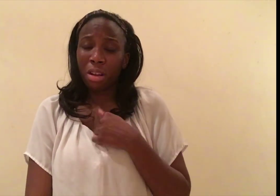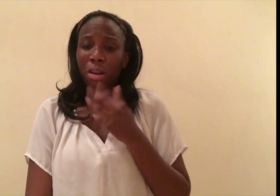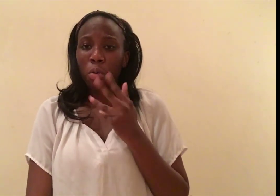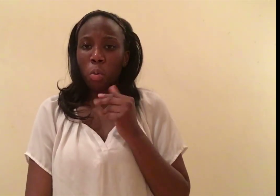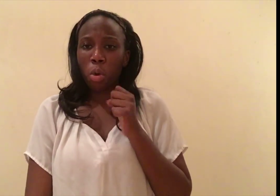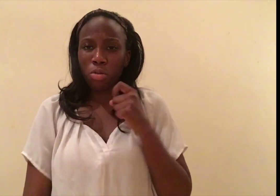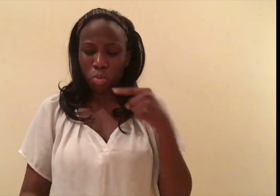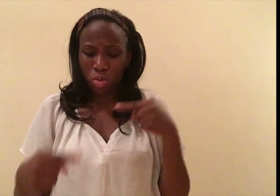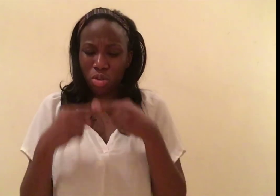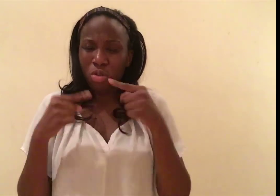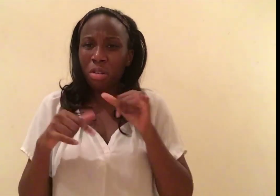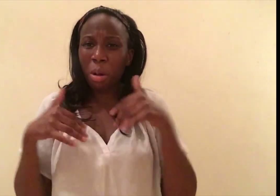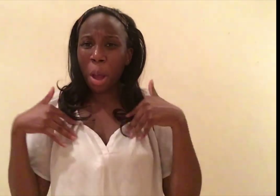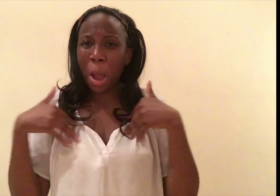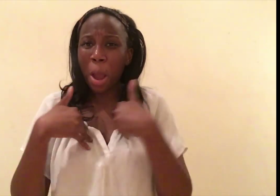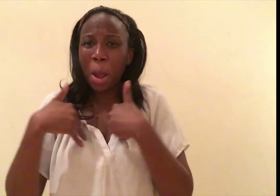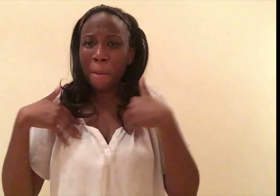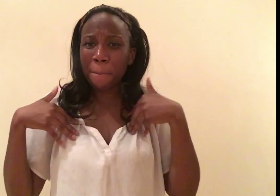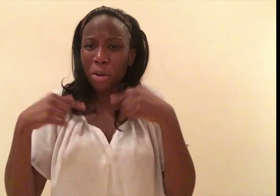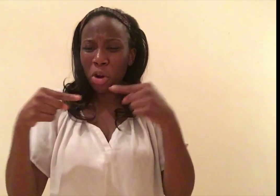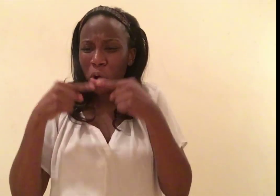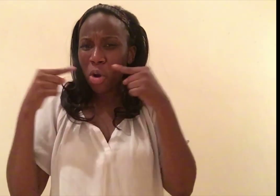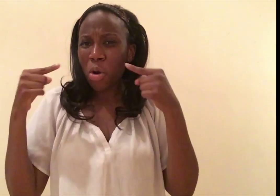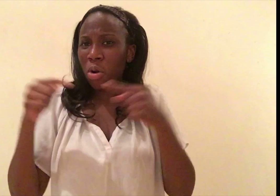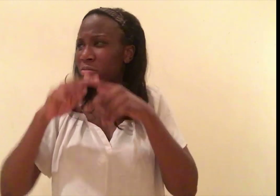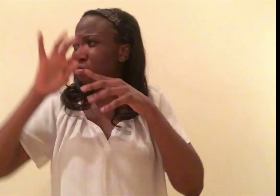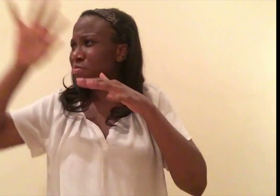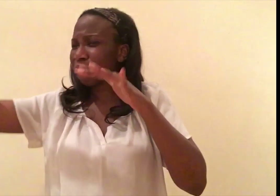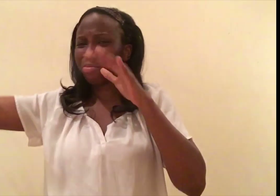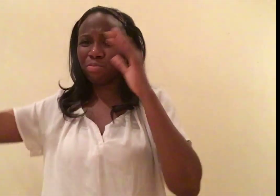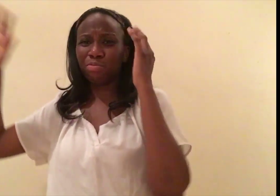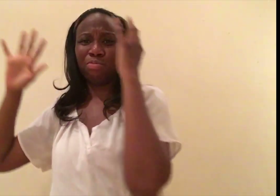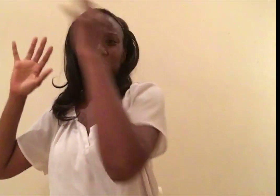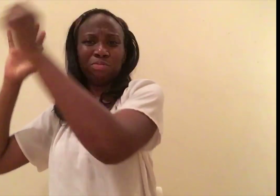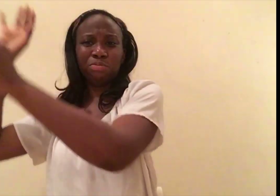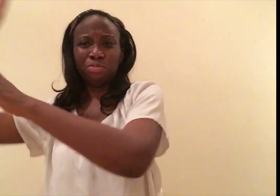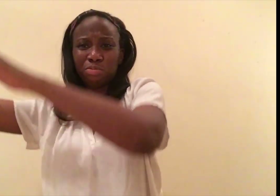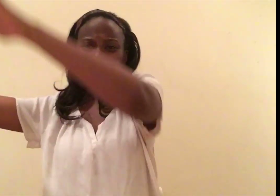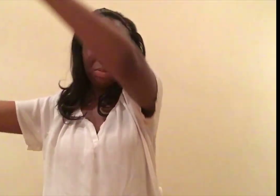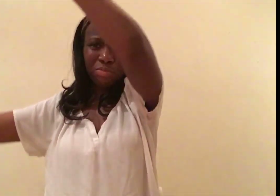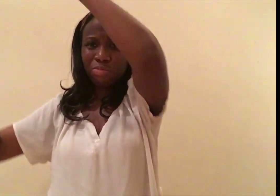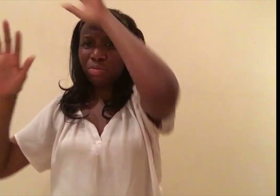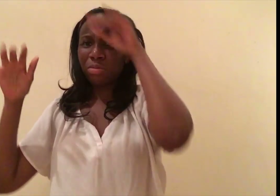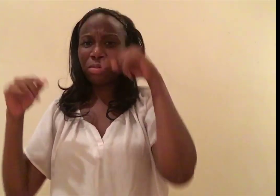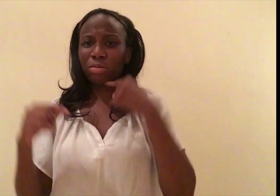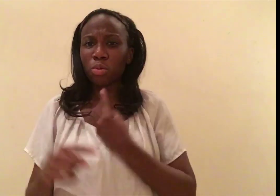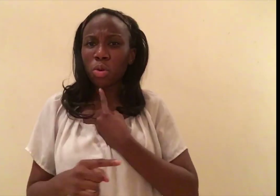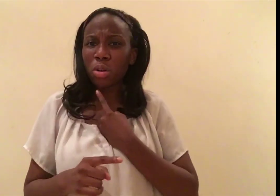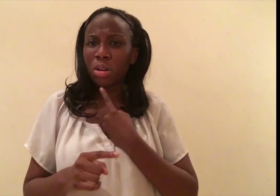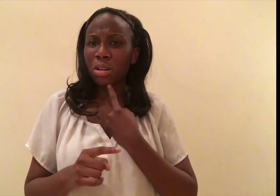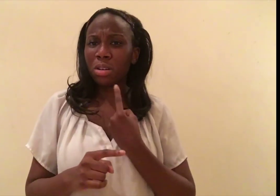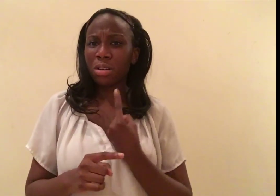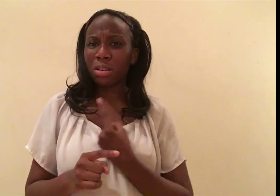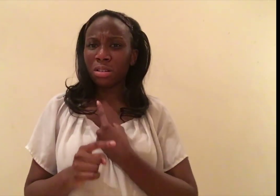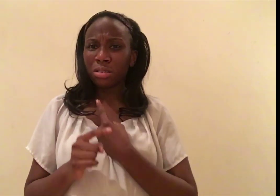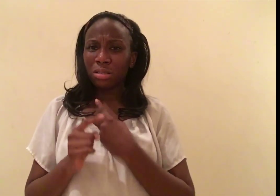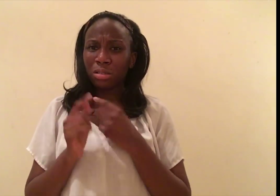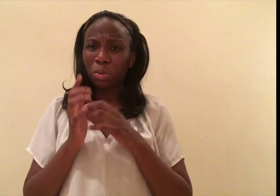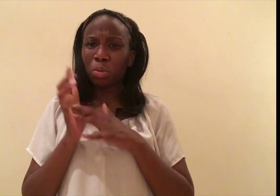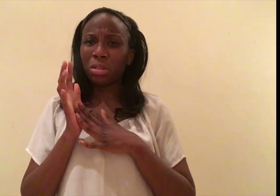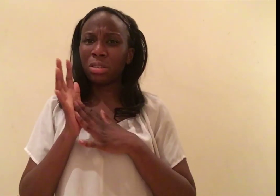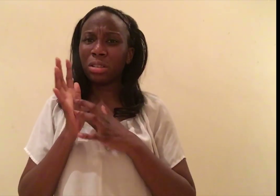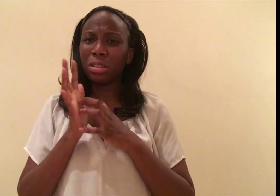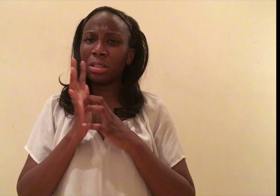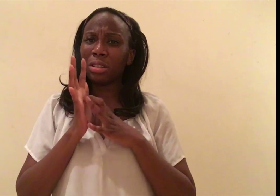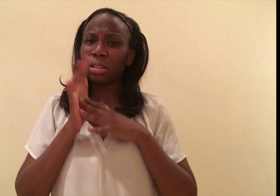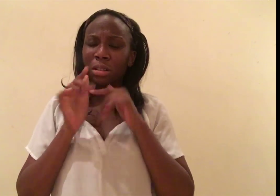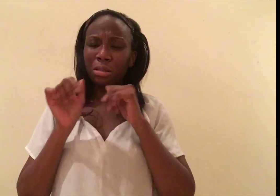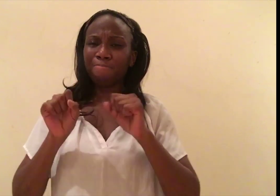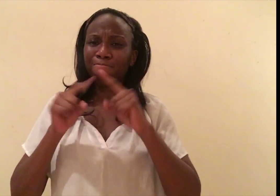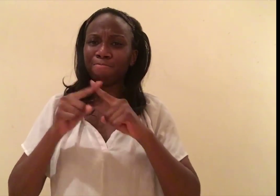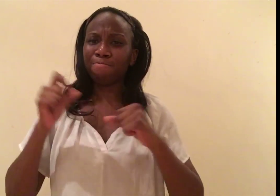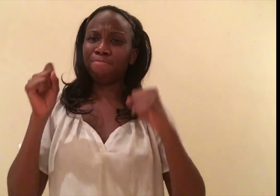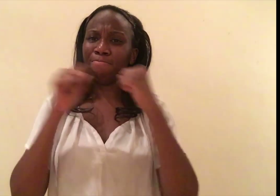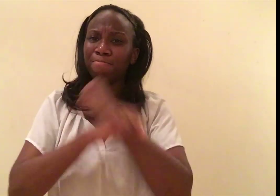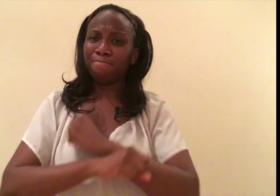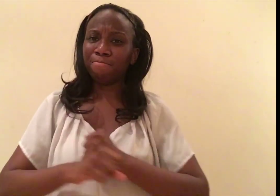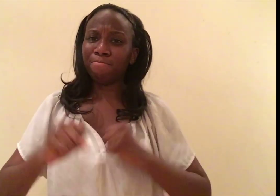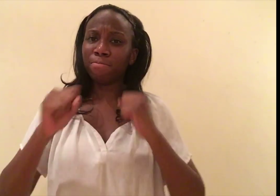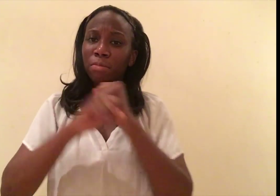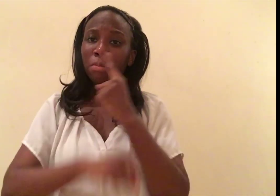I was the wounded antelope of the herd, completely alone and vulnerable, physically unable to fend for